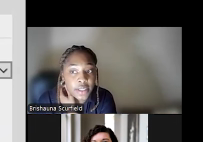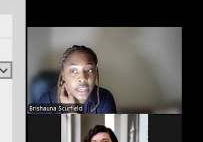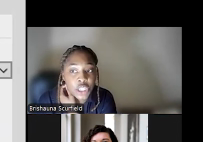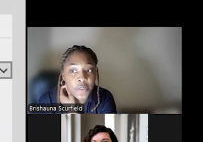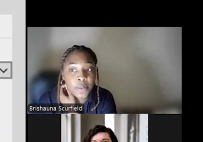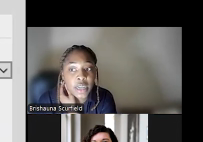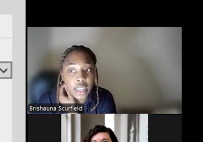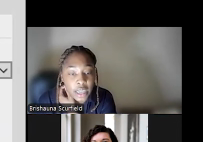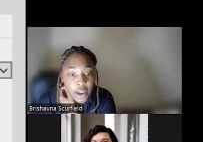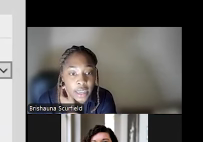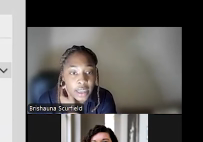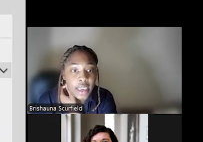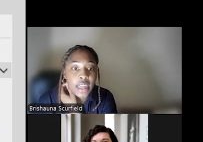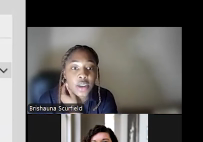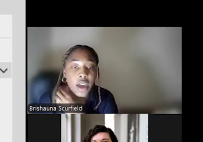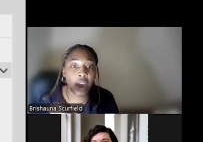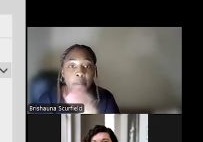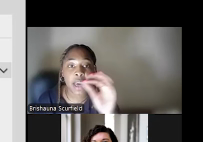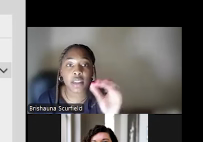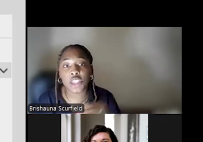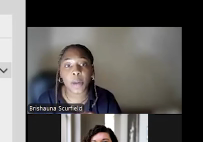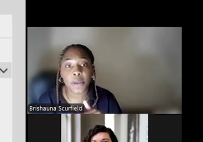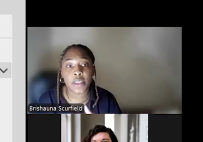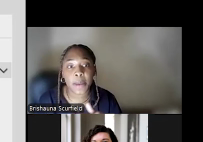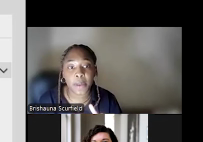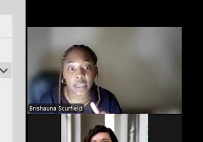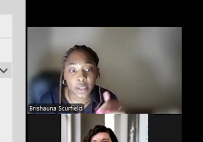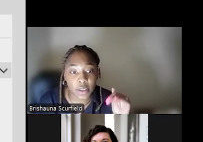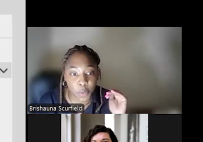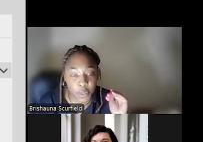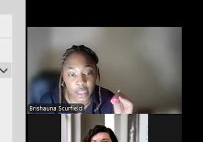out the issue, if you click on it, it's going to automatically jump you to that place within